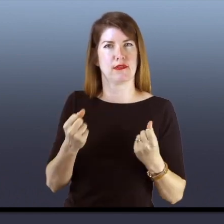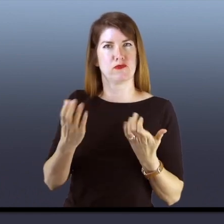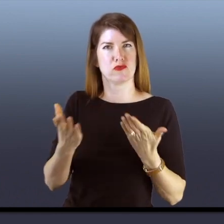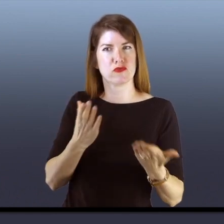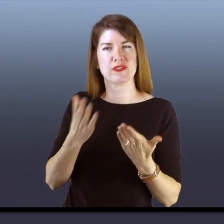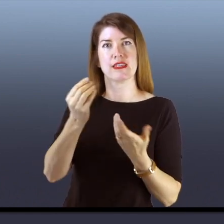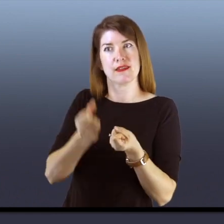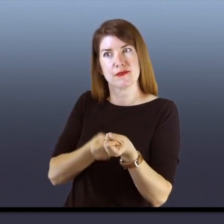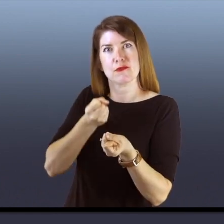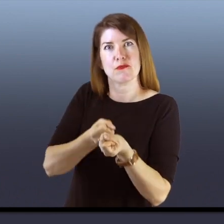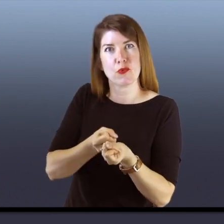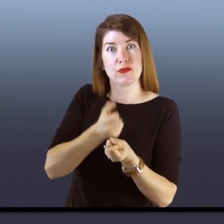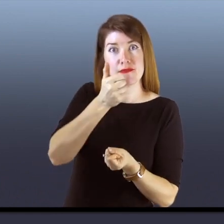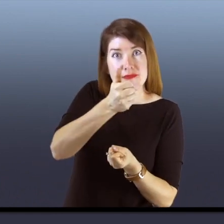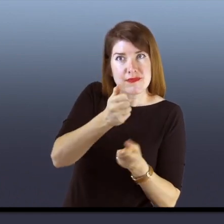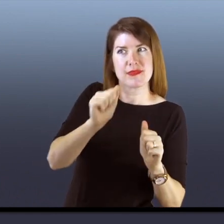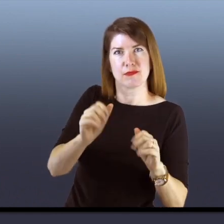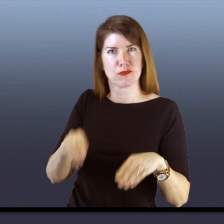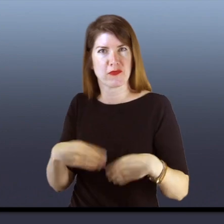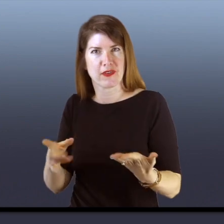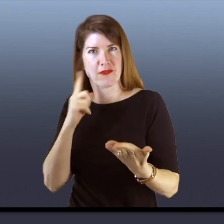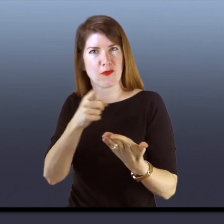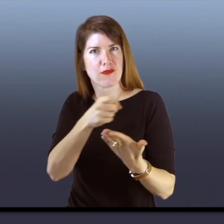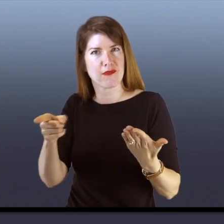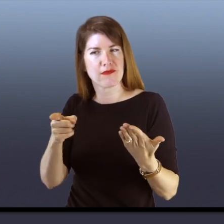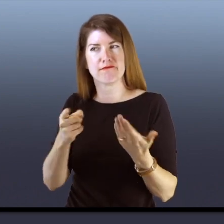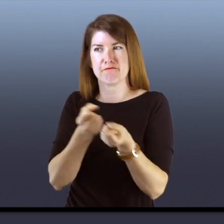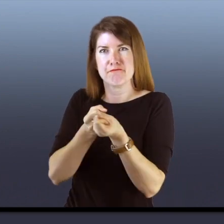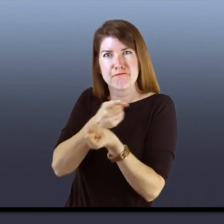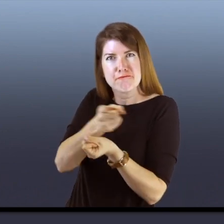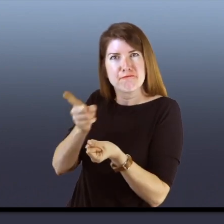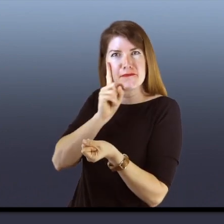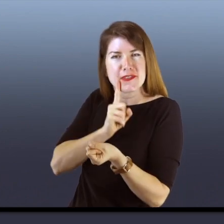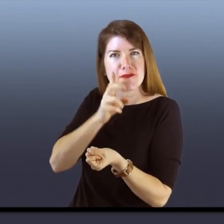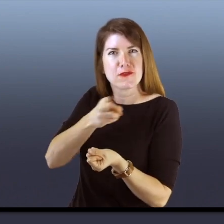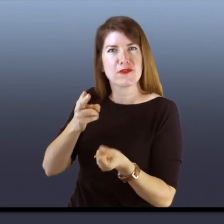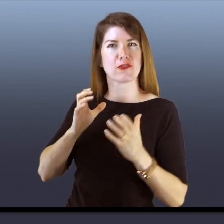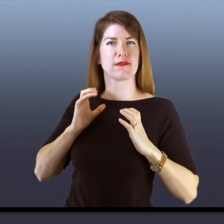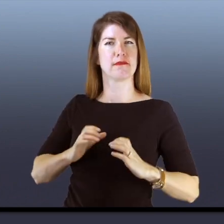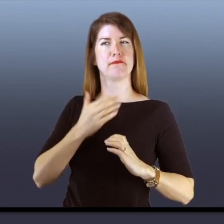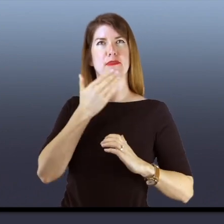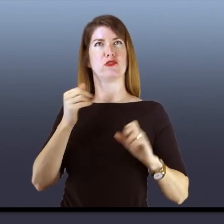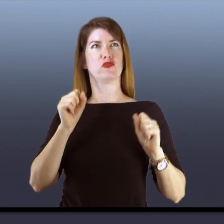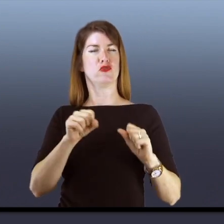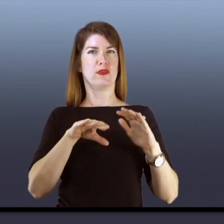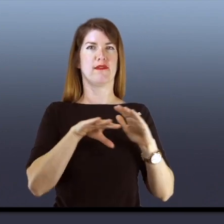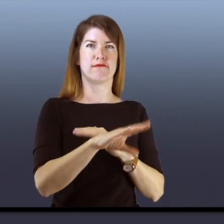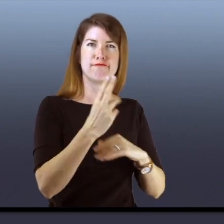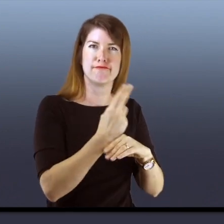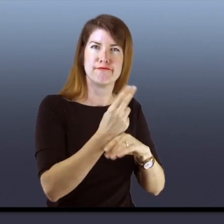and things that you can provide to support deaf and hard of hearing clients better being able to access mental health services.